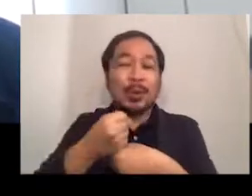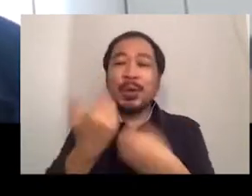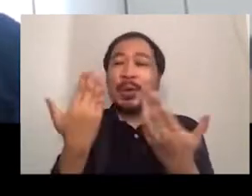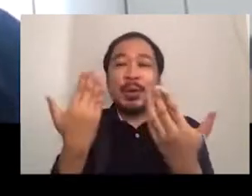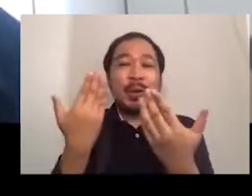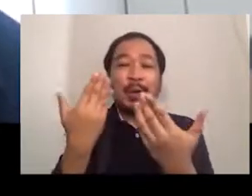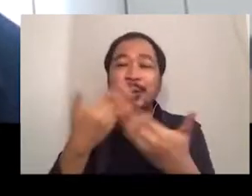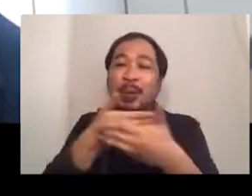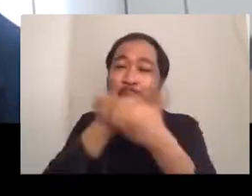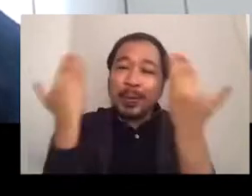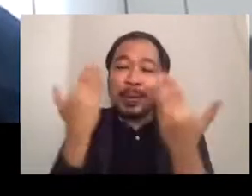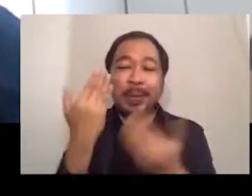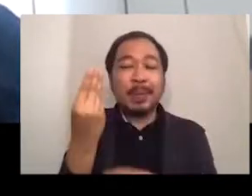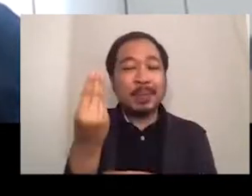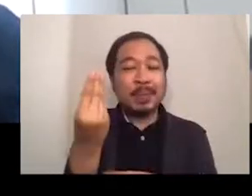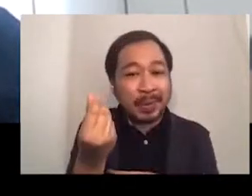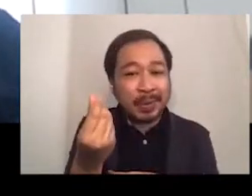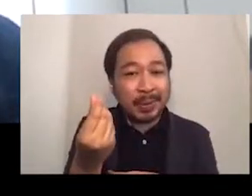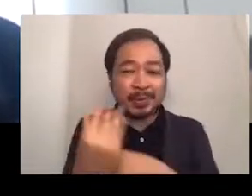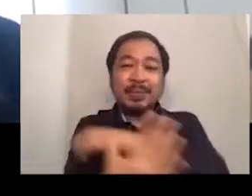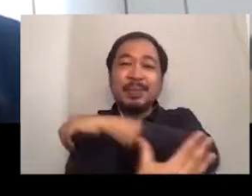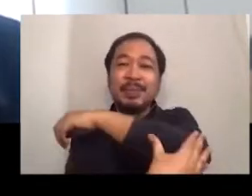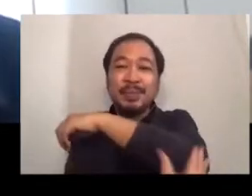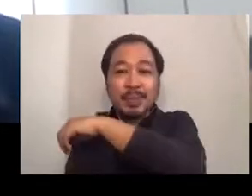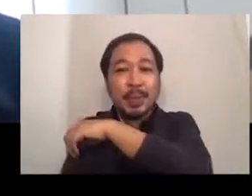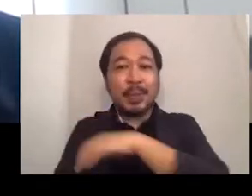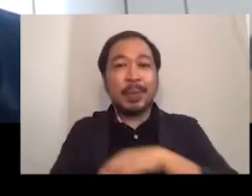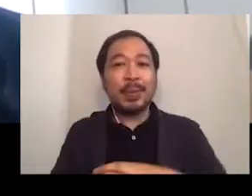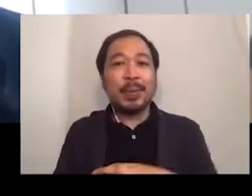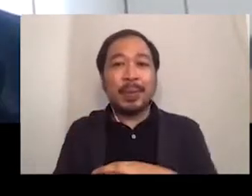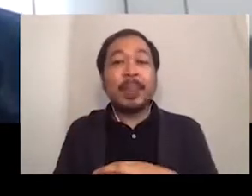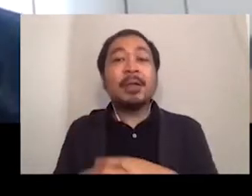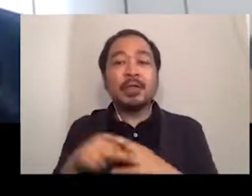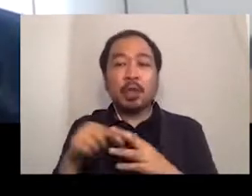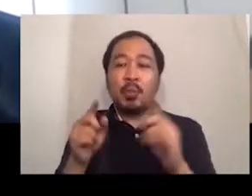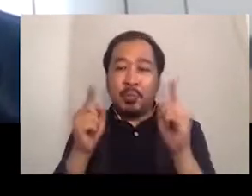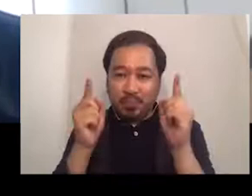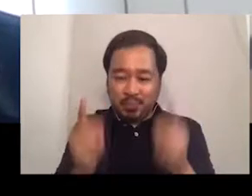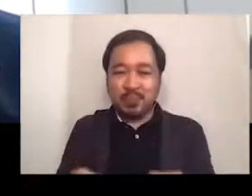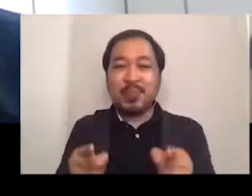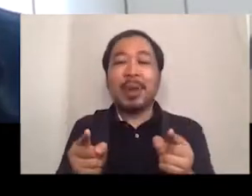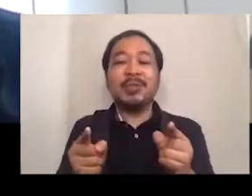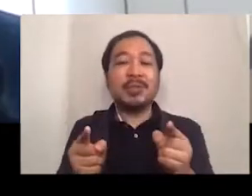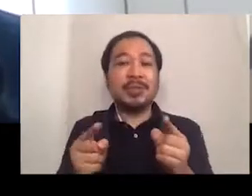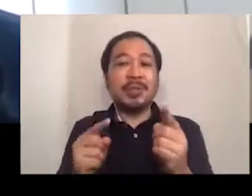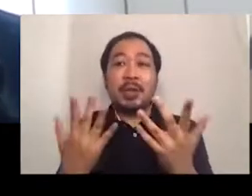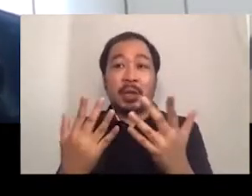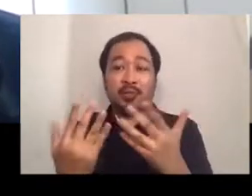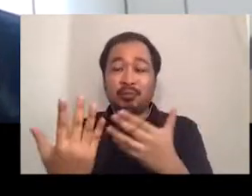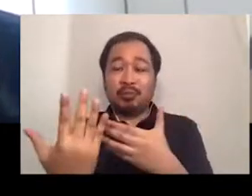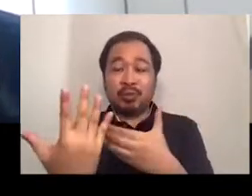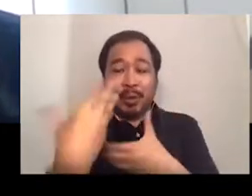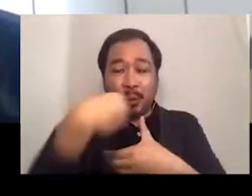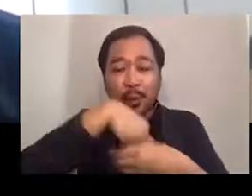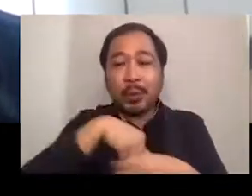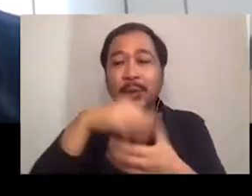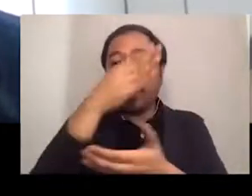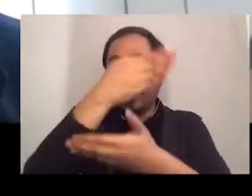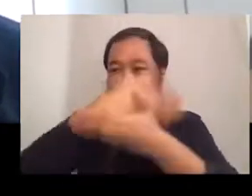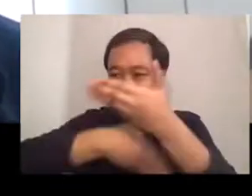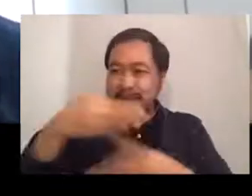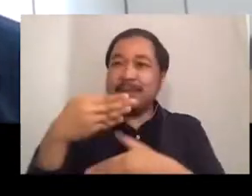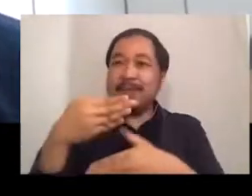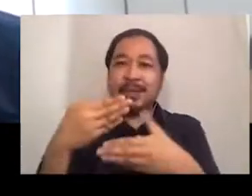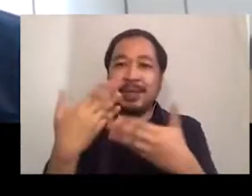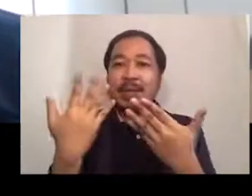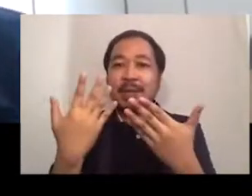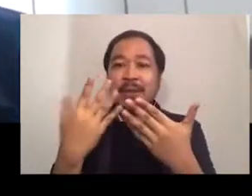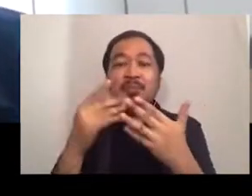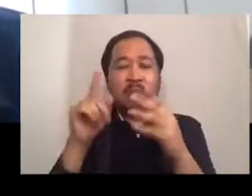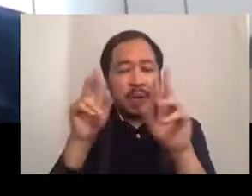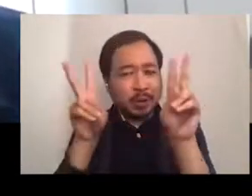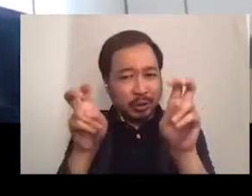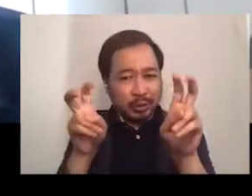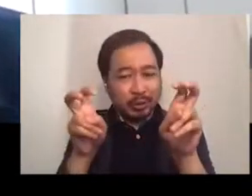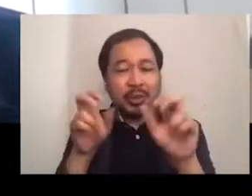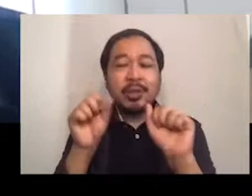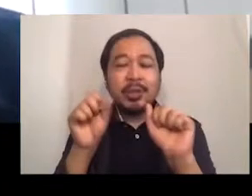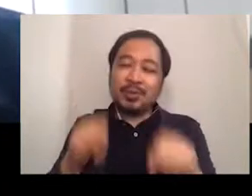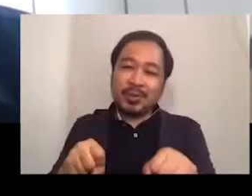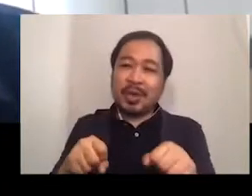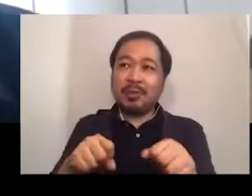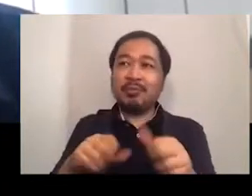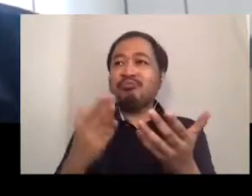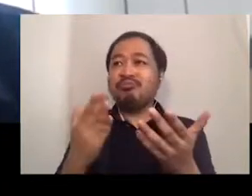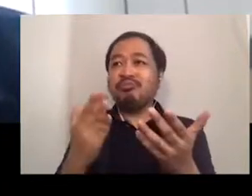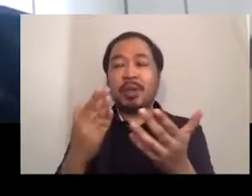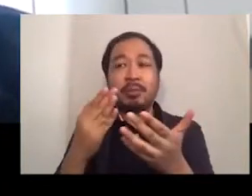to ensure that persons with disabilities will equally enjoy and not be discriminated against in any support and protection for all.